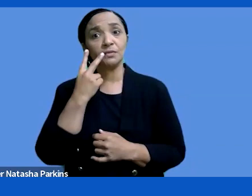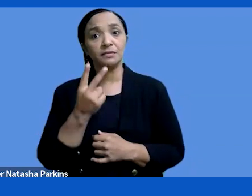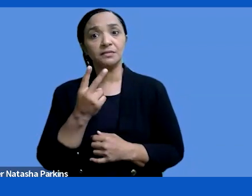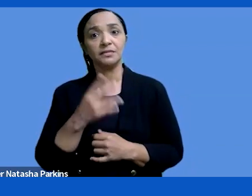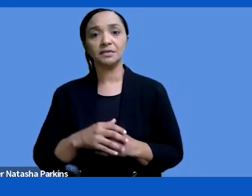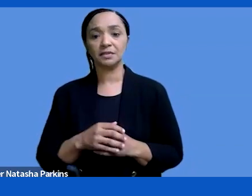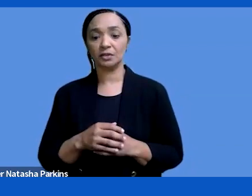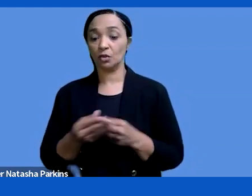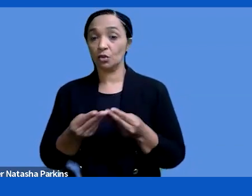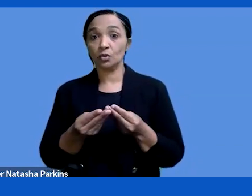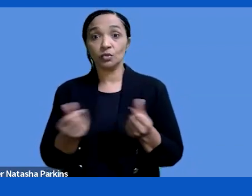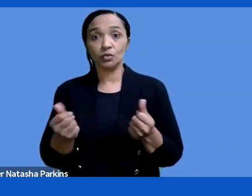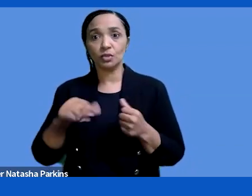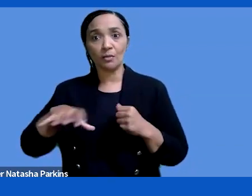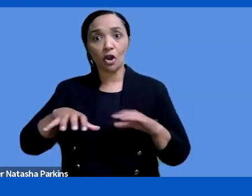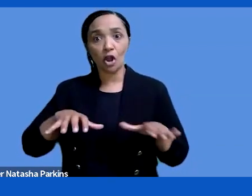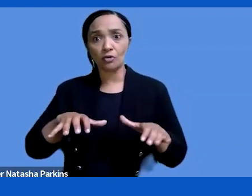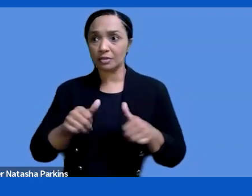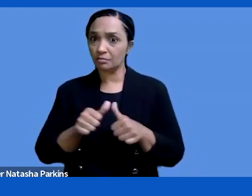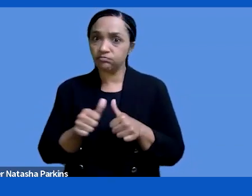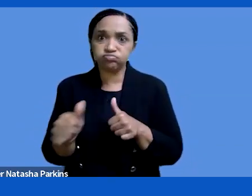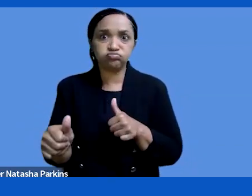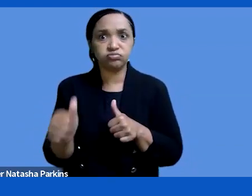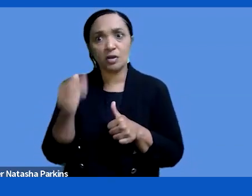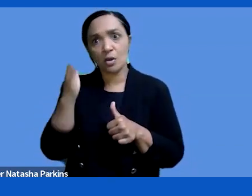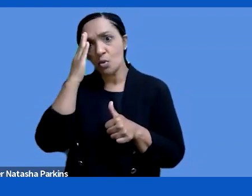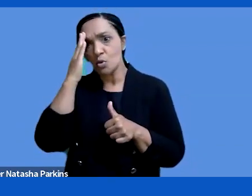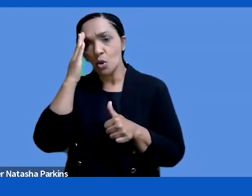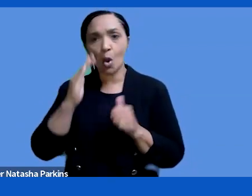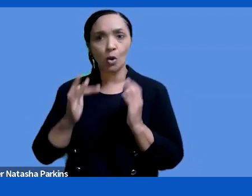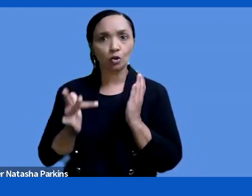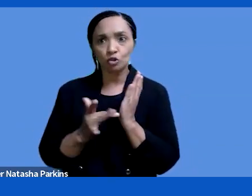Member States are doing -- they know what is out there. They have their own tools,